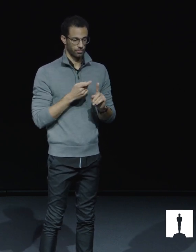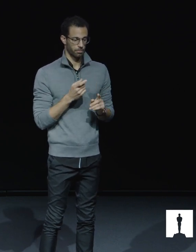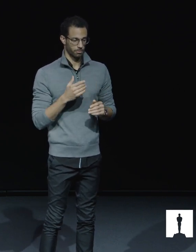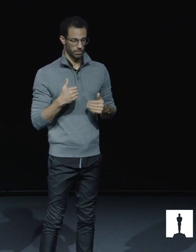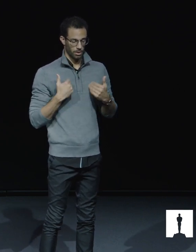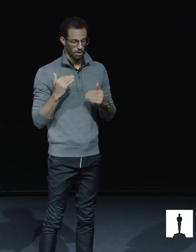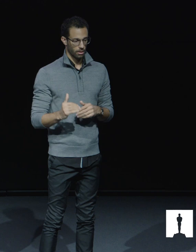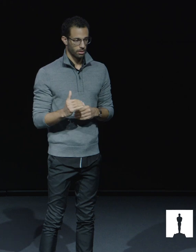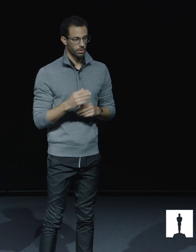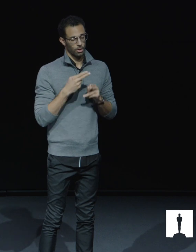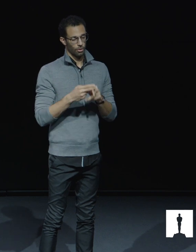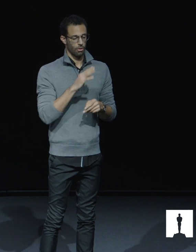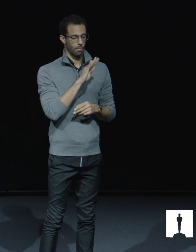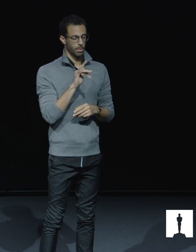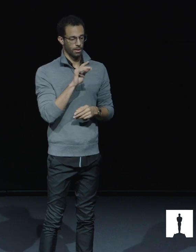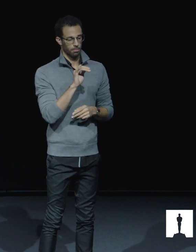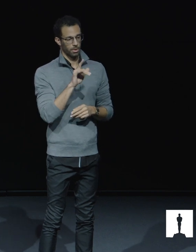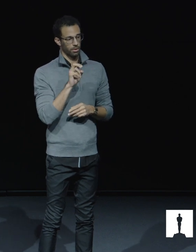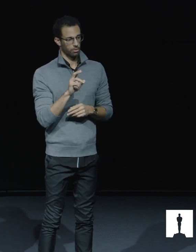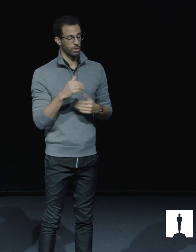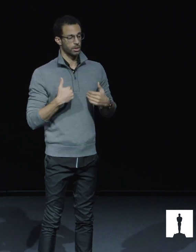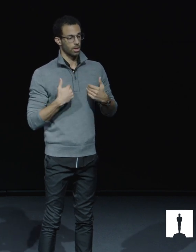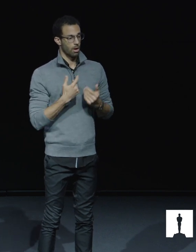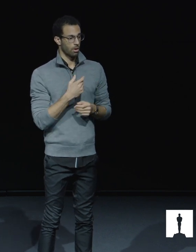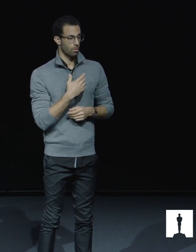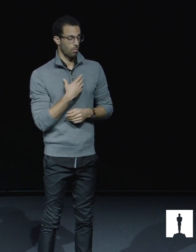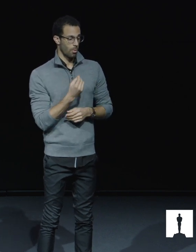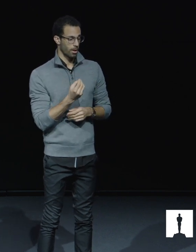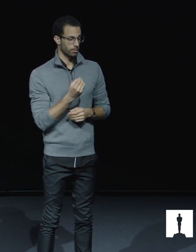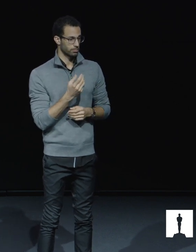"Bill Miller." A young white school teacher, a beautiful woman, "very important to me,"